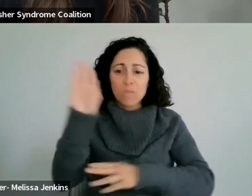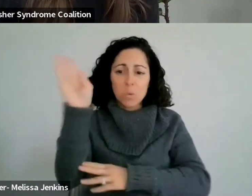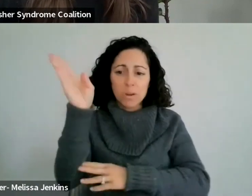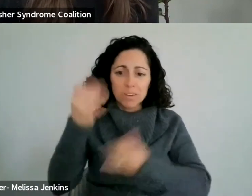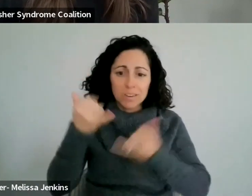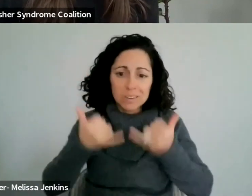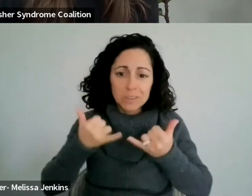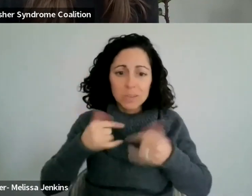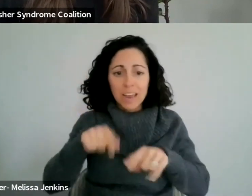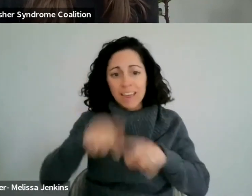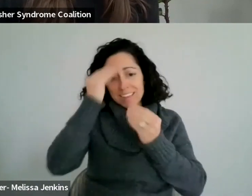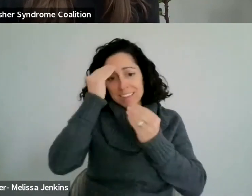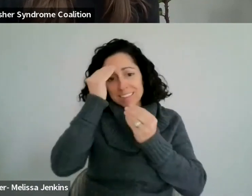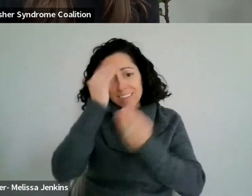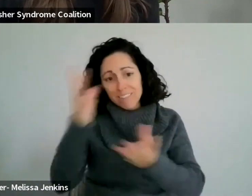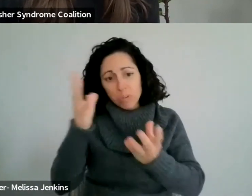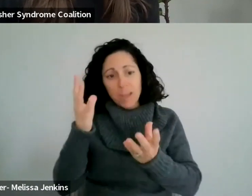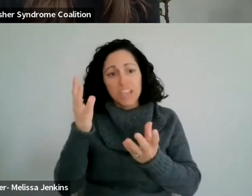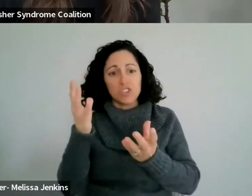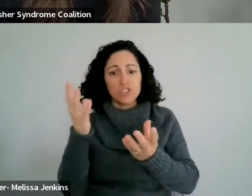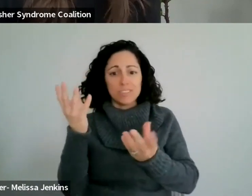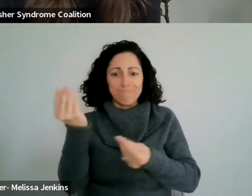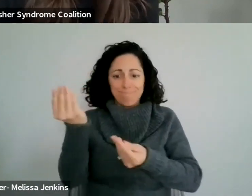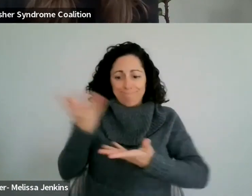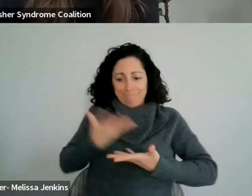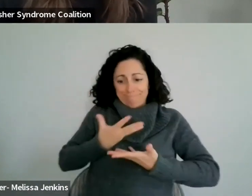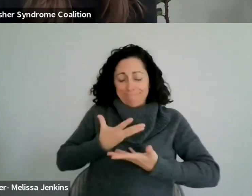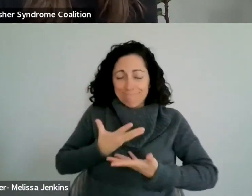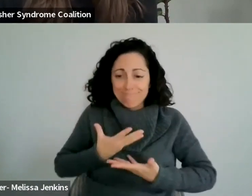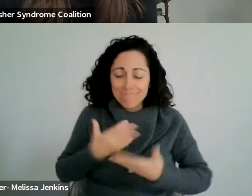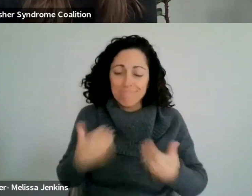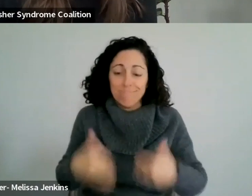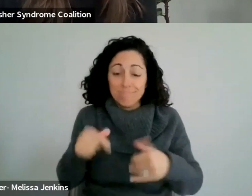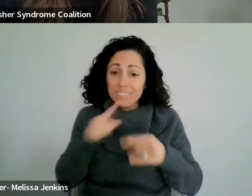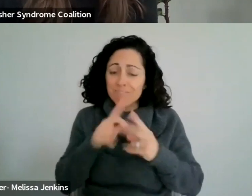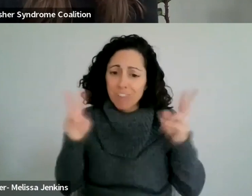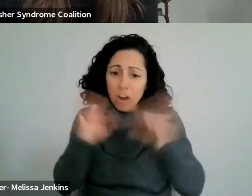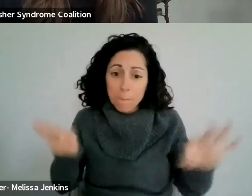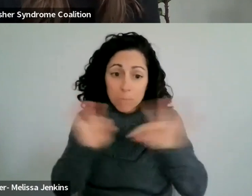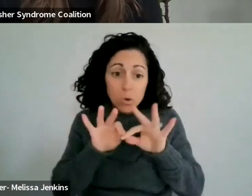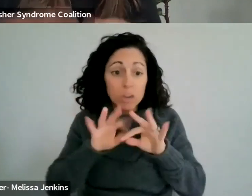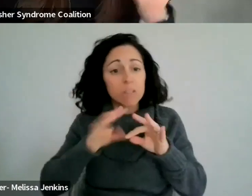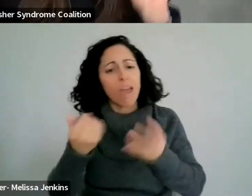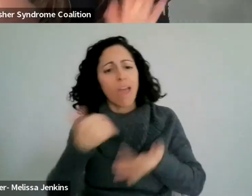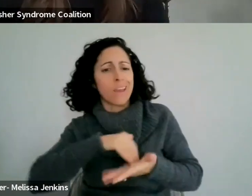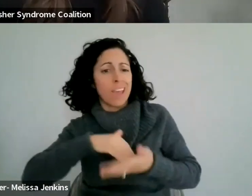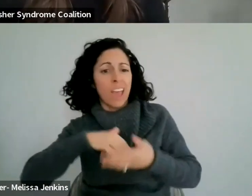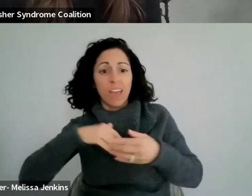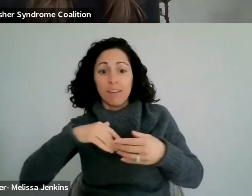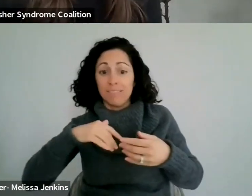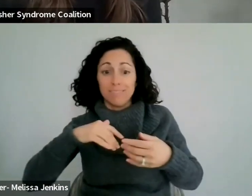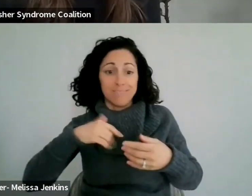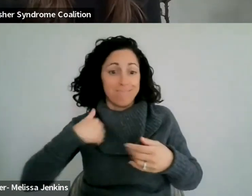this important information. We'll, this is a conversation among all all 200 plus of us right now,